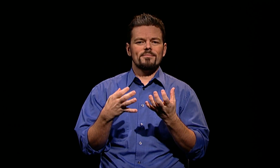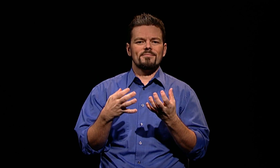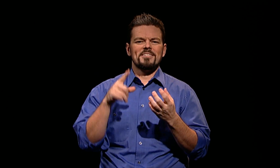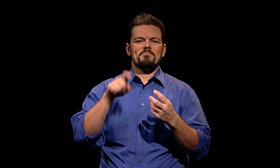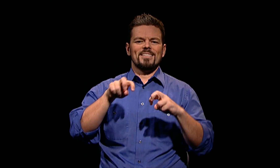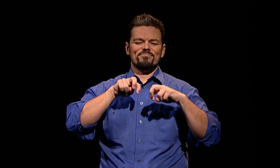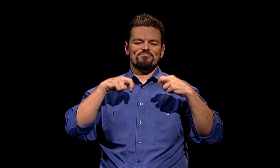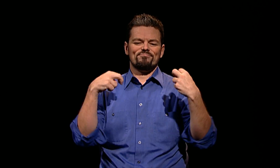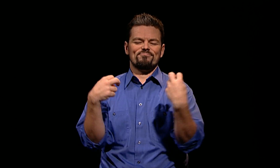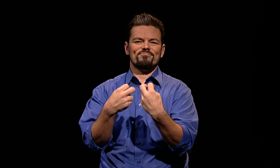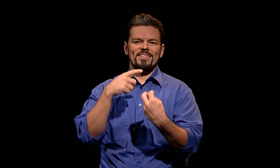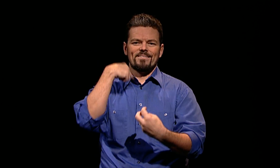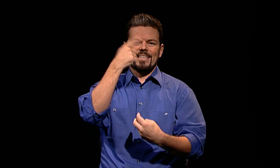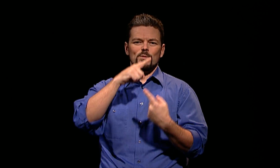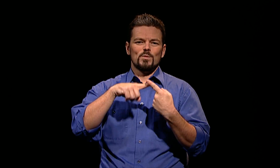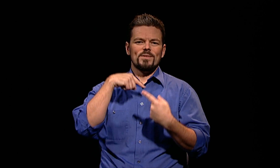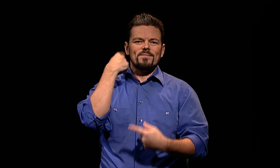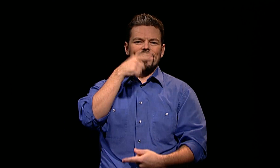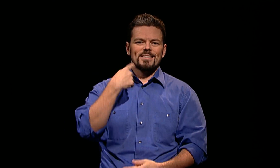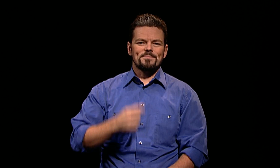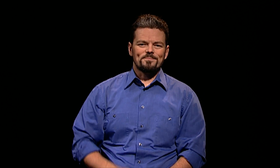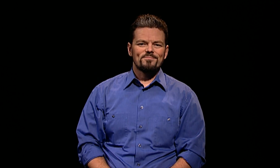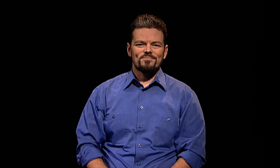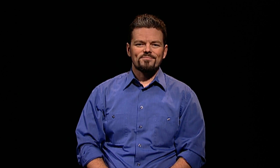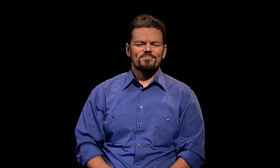WAS TO SIT IN A ROOM FACE TO FACE.